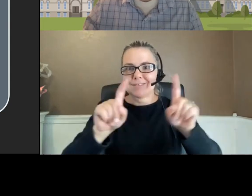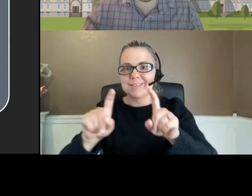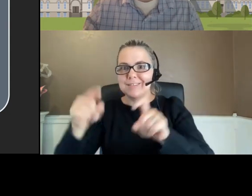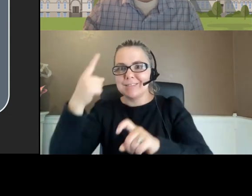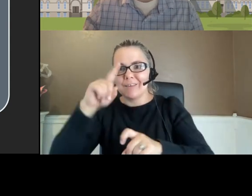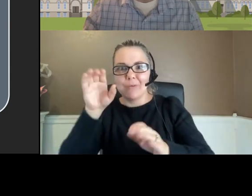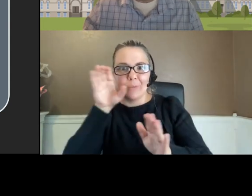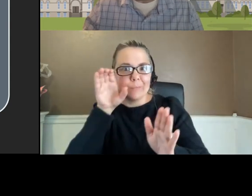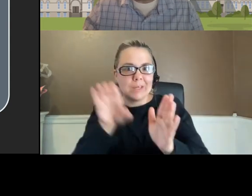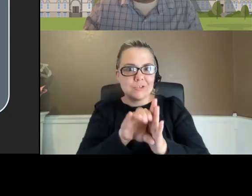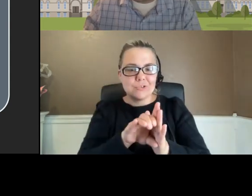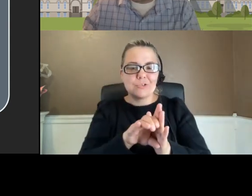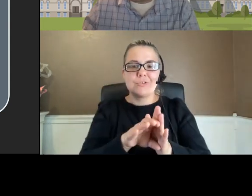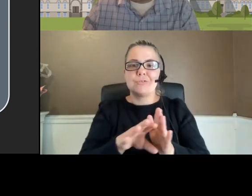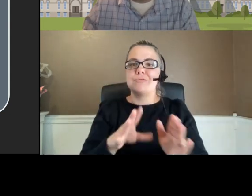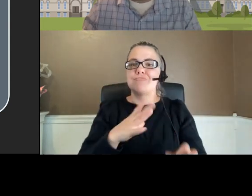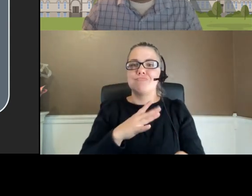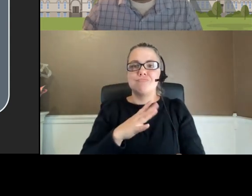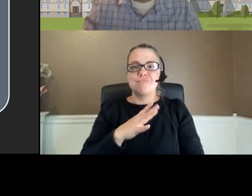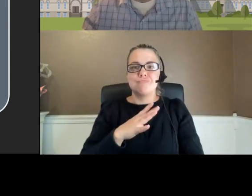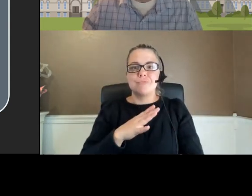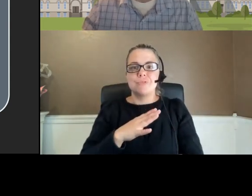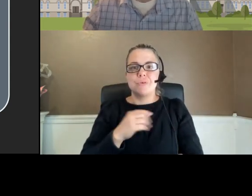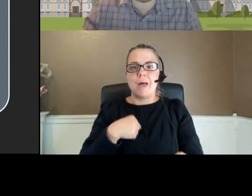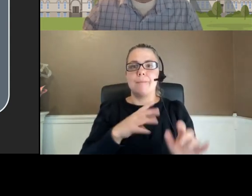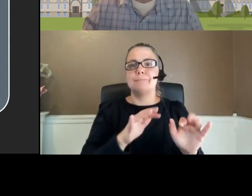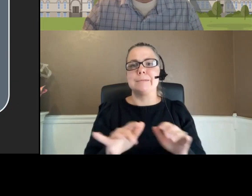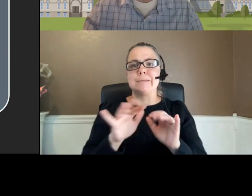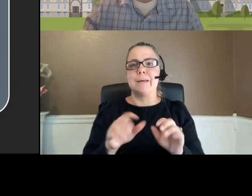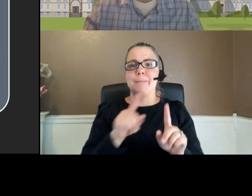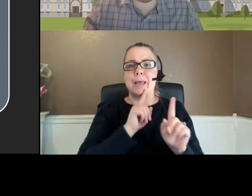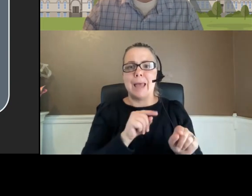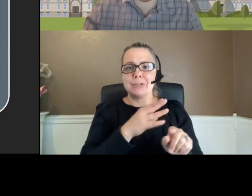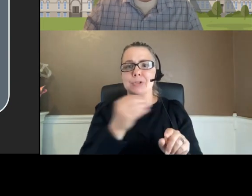There was, let me hit send here real quick, I'm typing answers and trying to to speak at the same